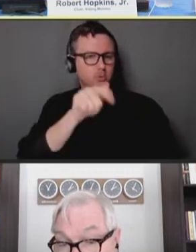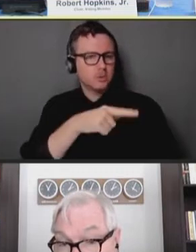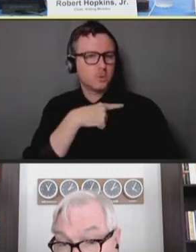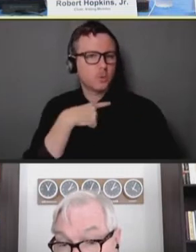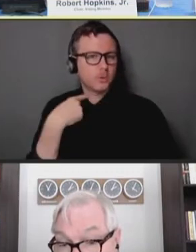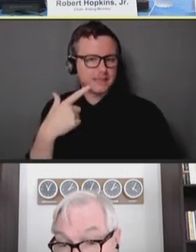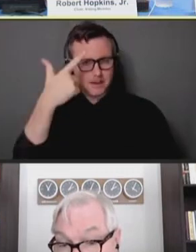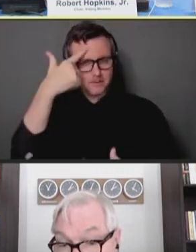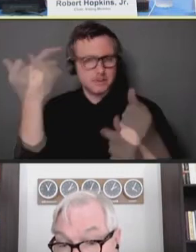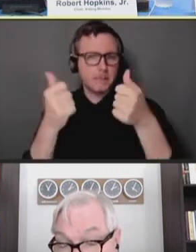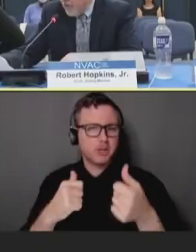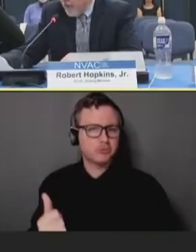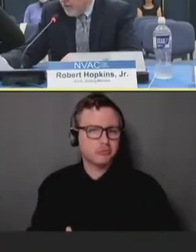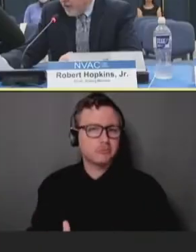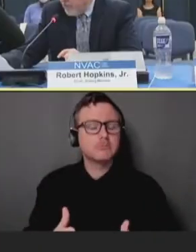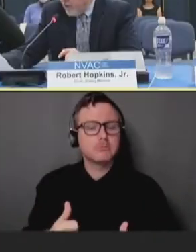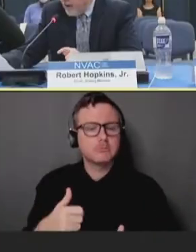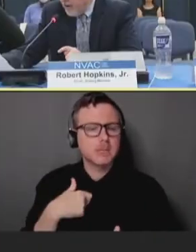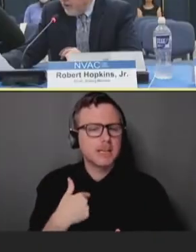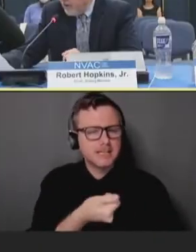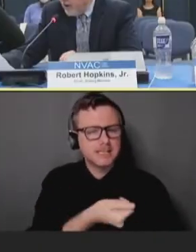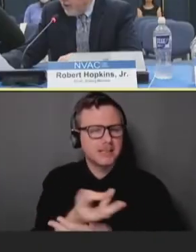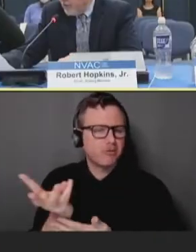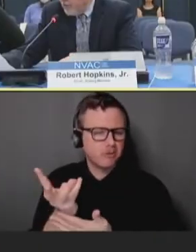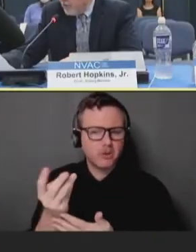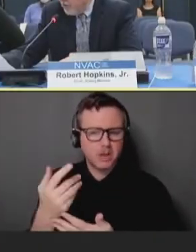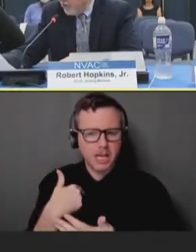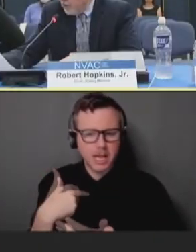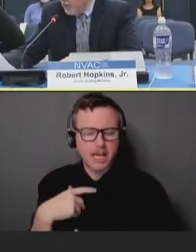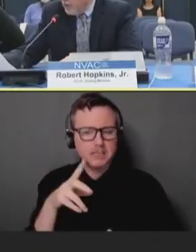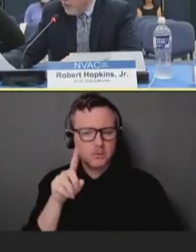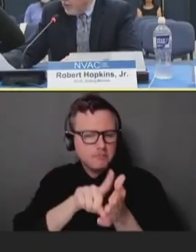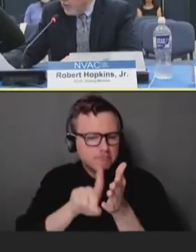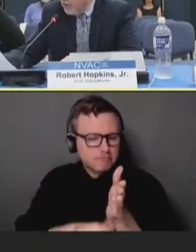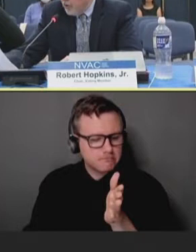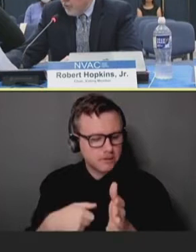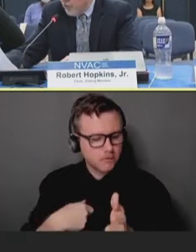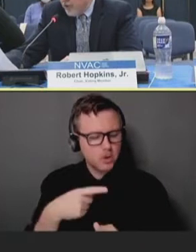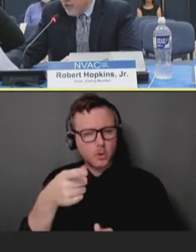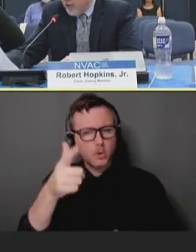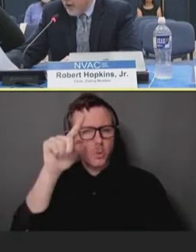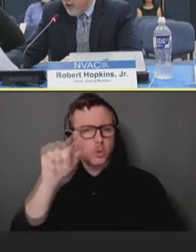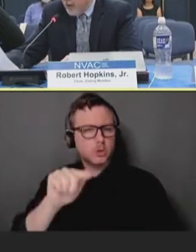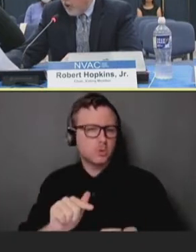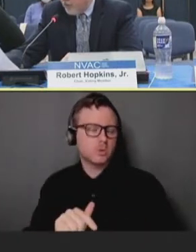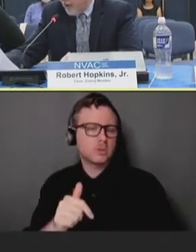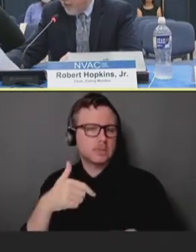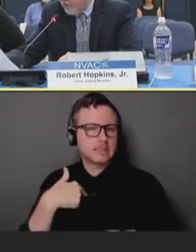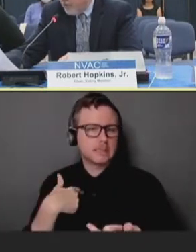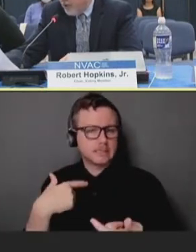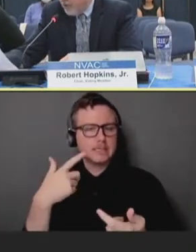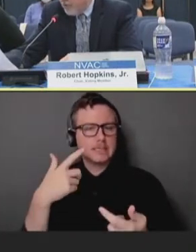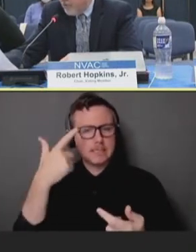There are several vaccines being investigated as a potential tool to reduce risk for developing Alzheimer's disease.